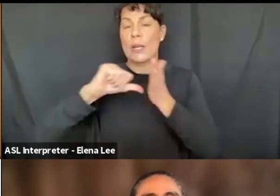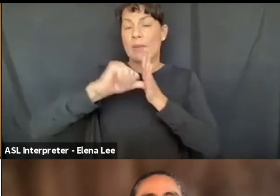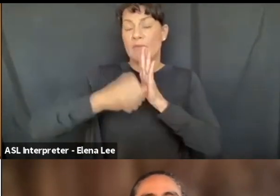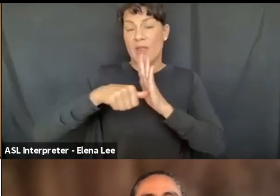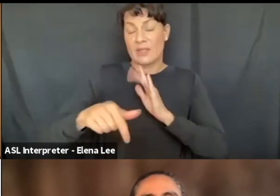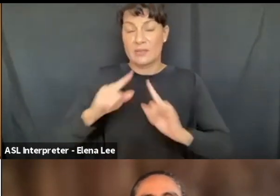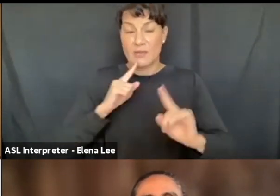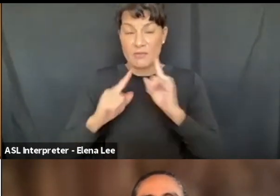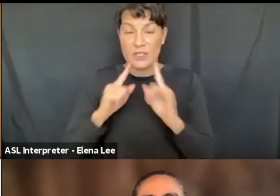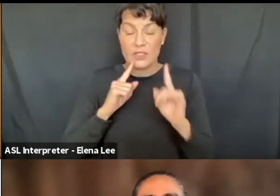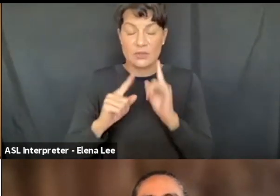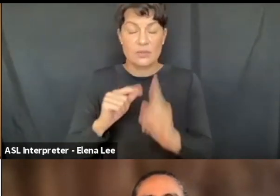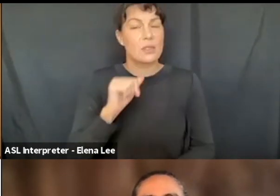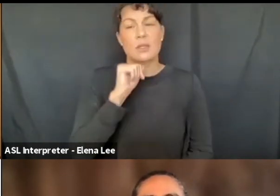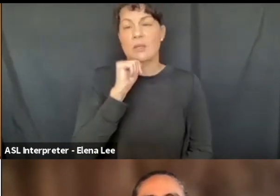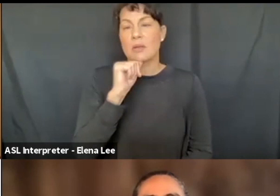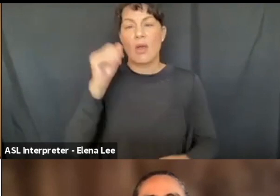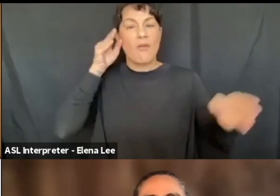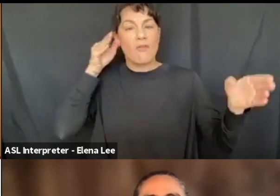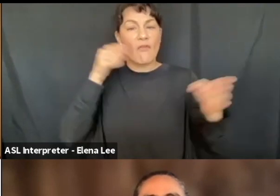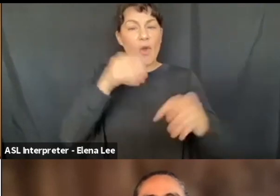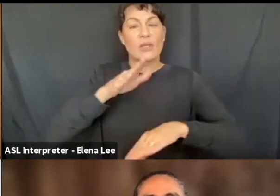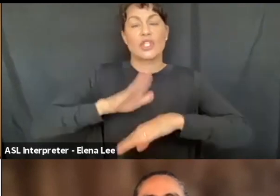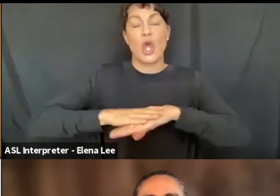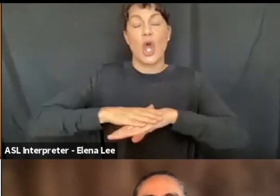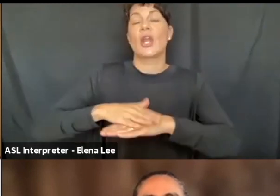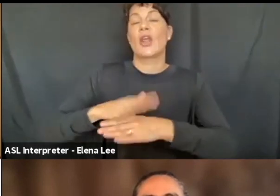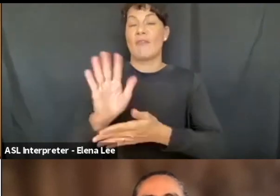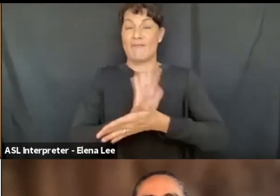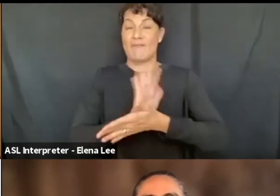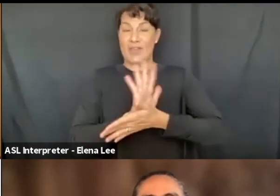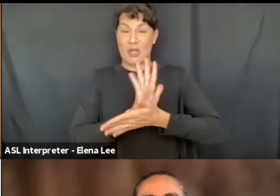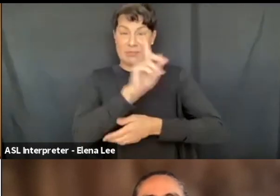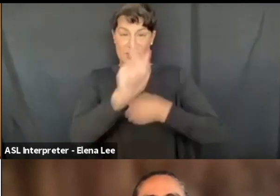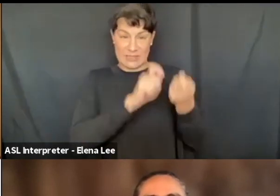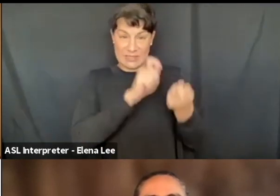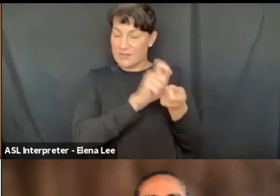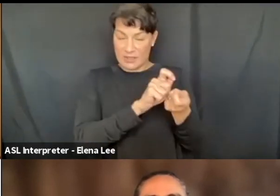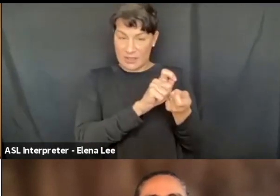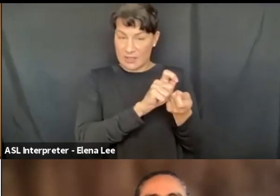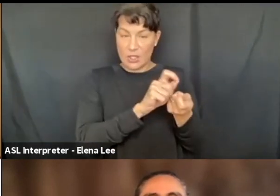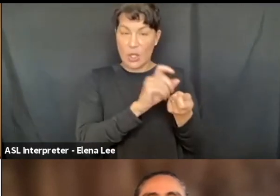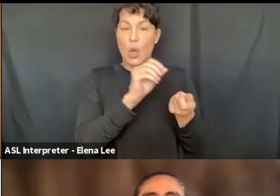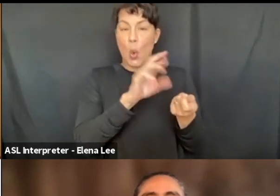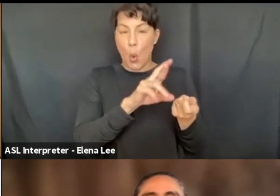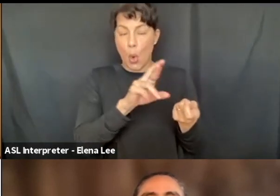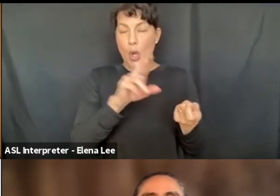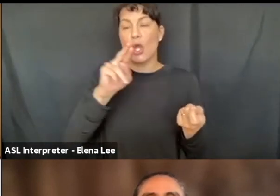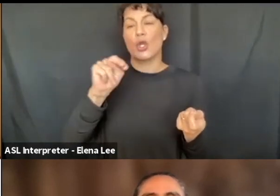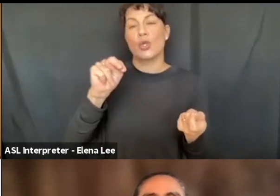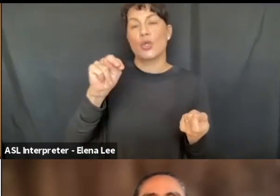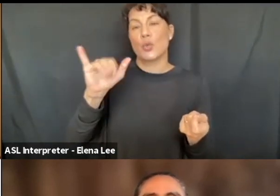is not going to focus on the film, specifically, nor the New York Times article about it